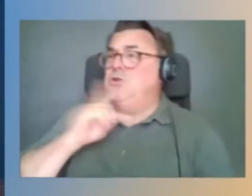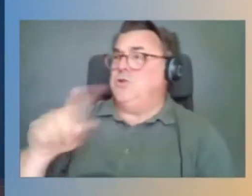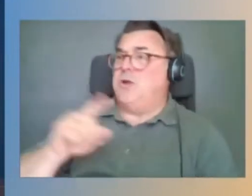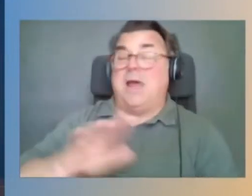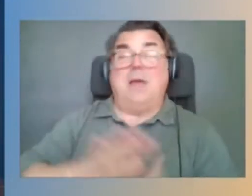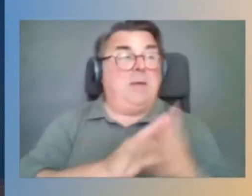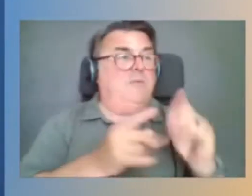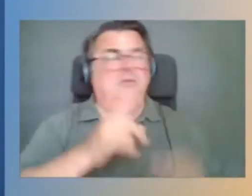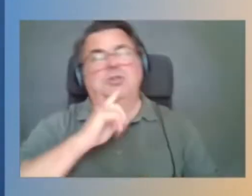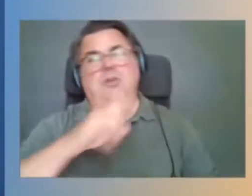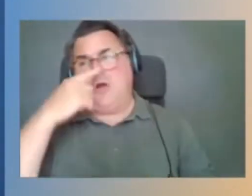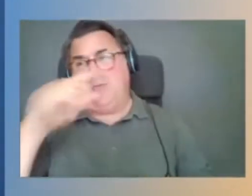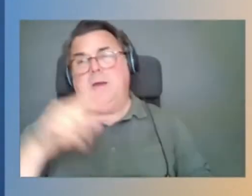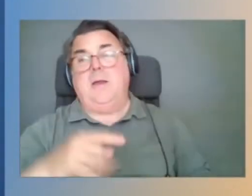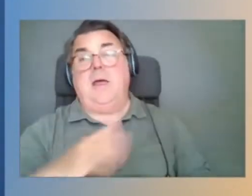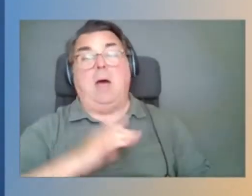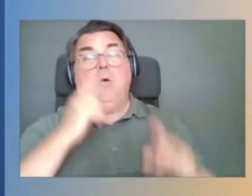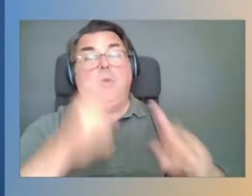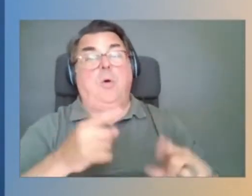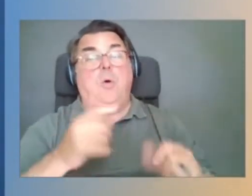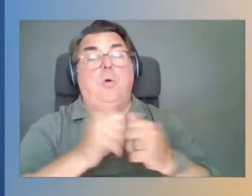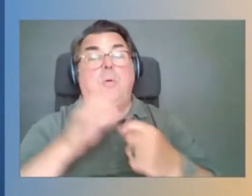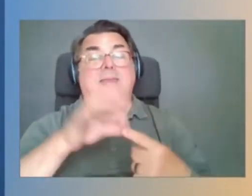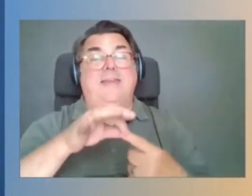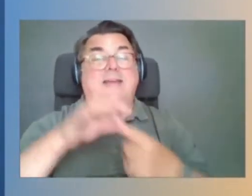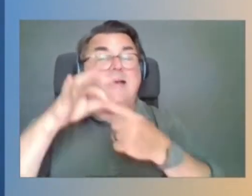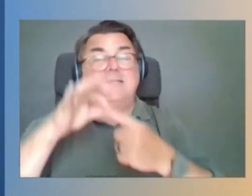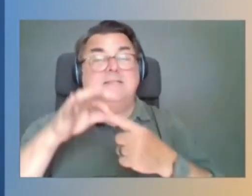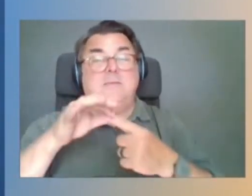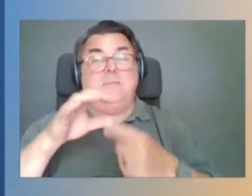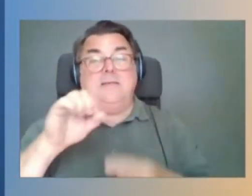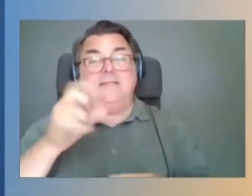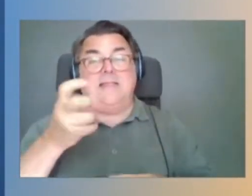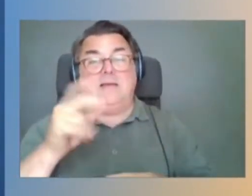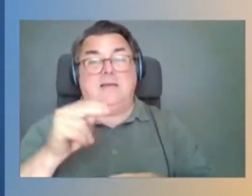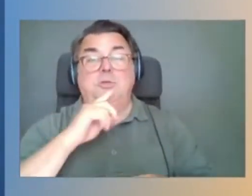So our goal with custom Silicon is to make sure that customers get the best price performance in the cloud.